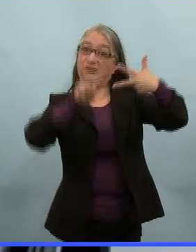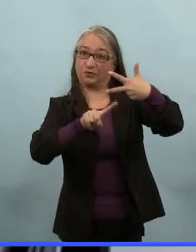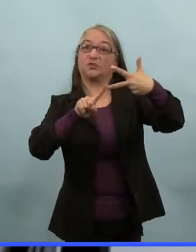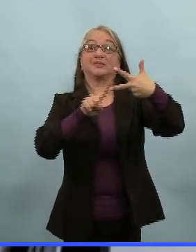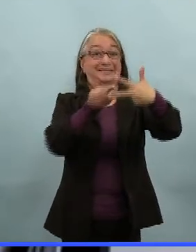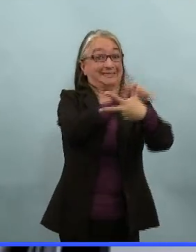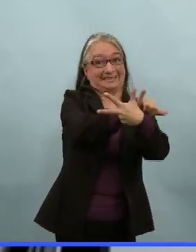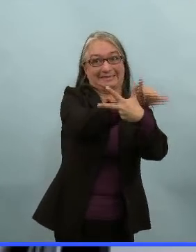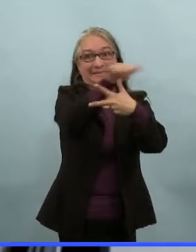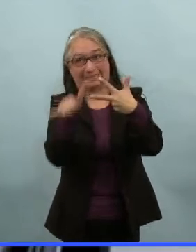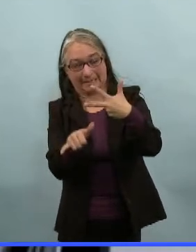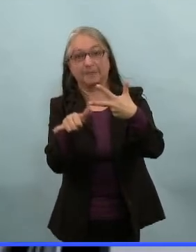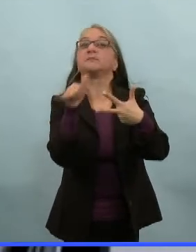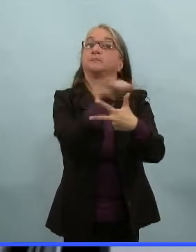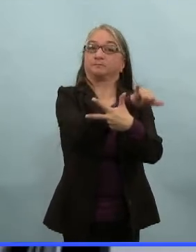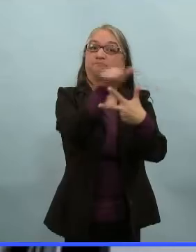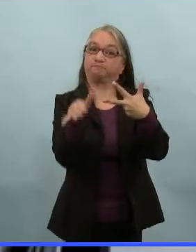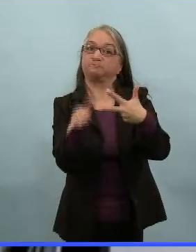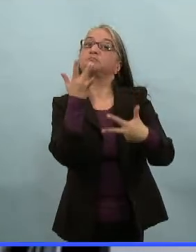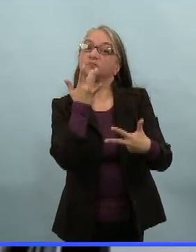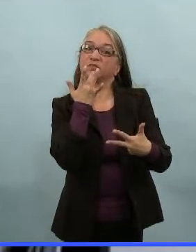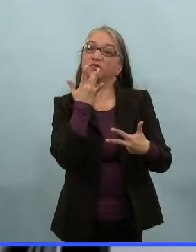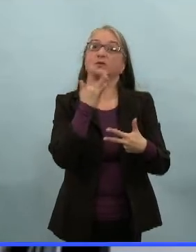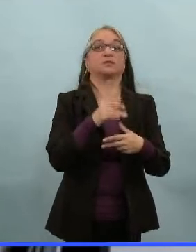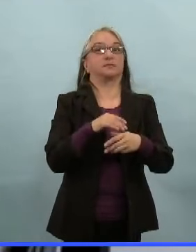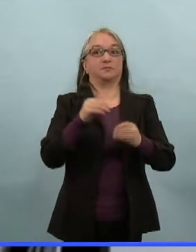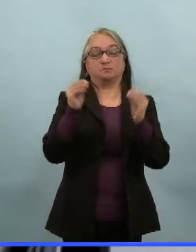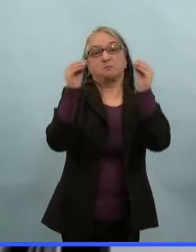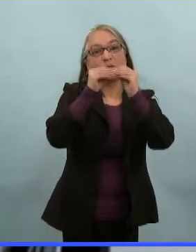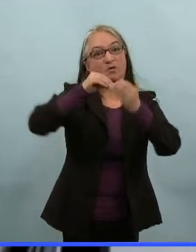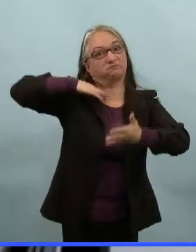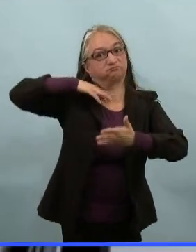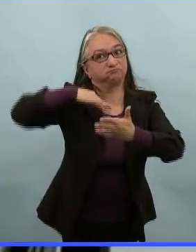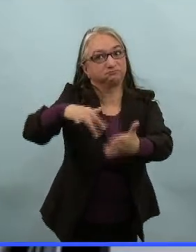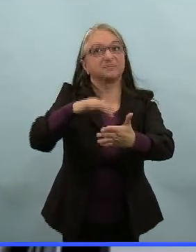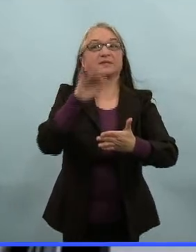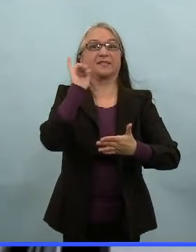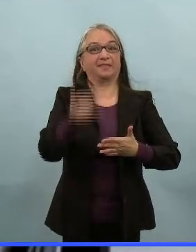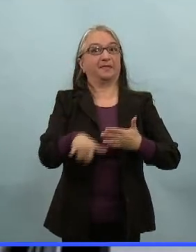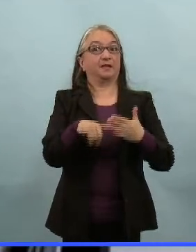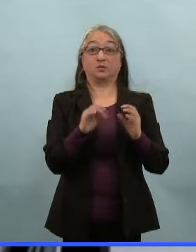sticking with the same product but there's no data saying that mixing doses is a problem